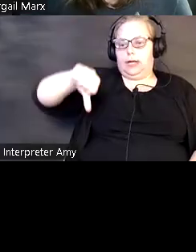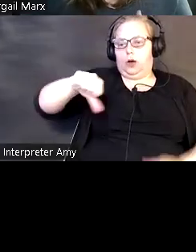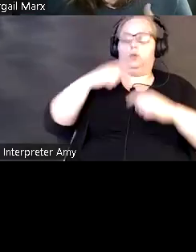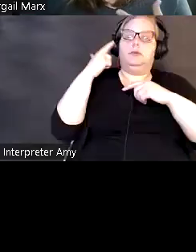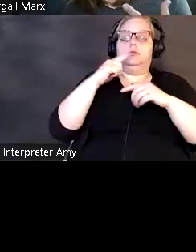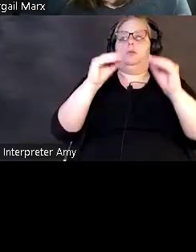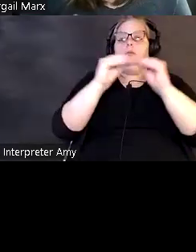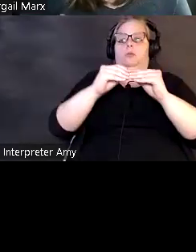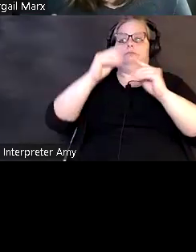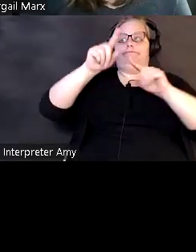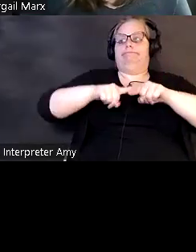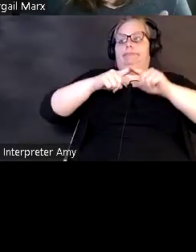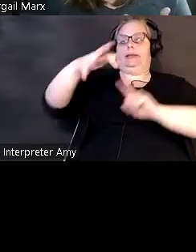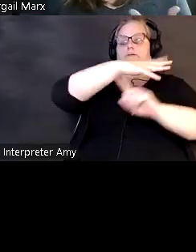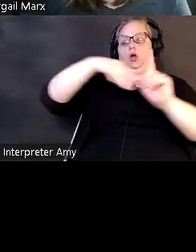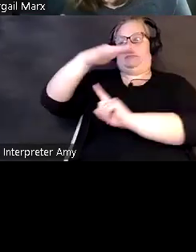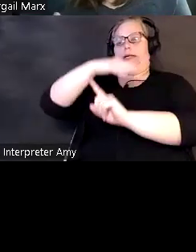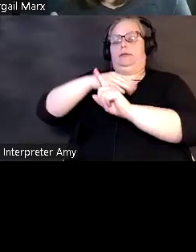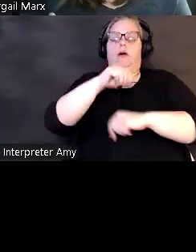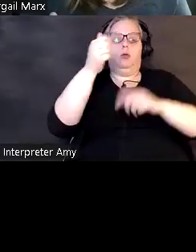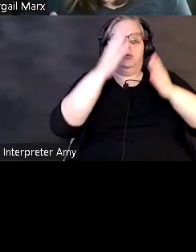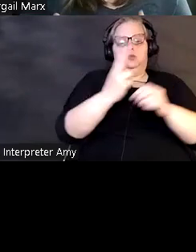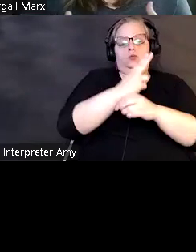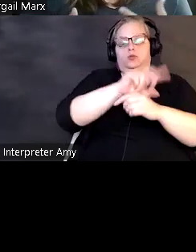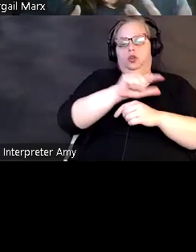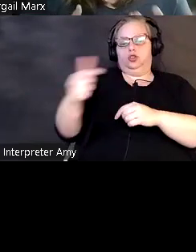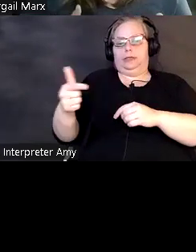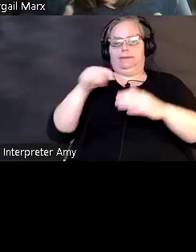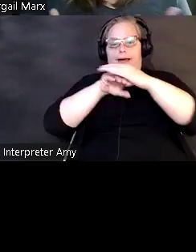For somebody who is using alternative access or even not that, transporting